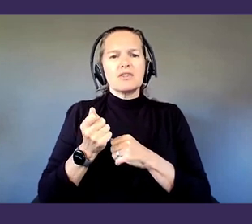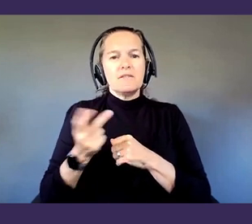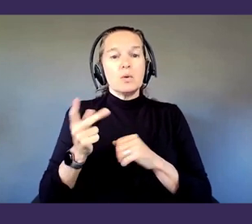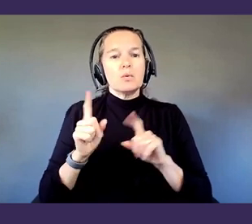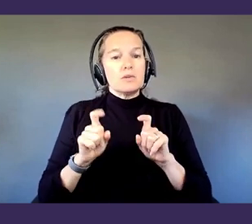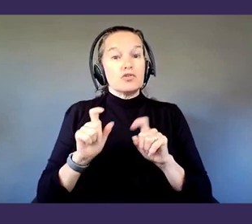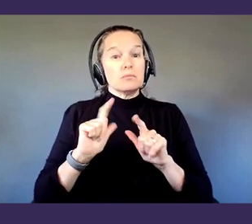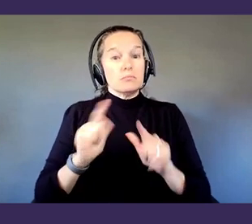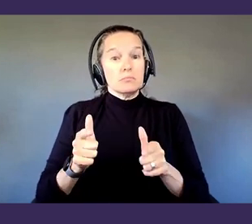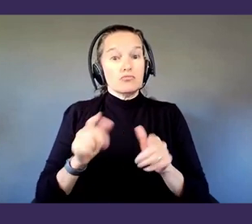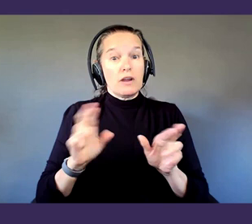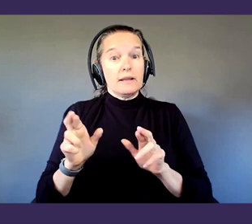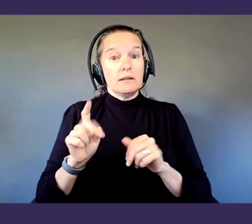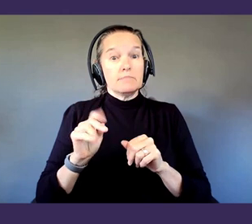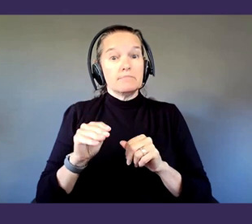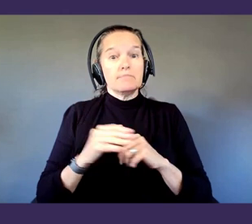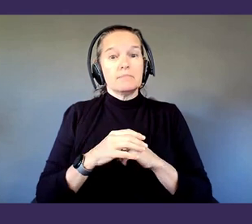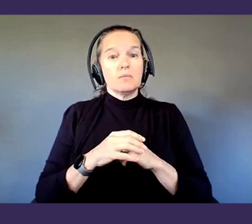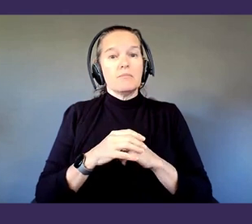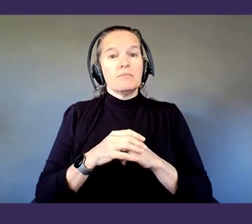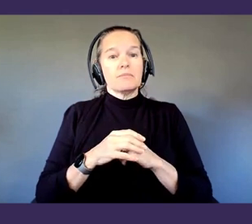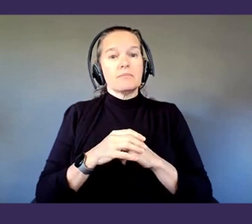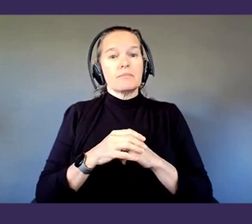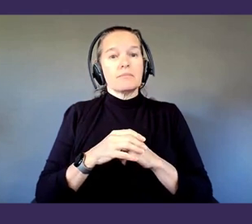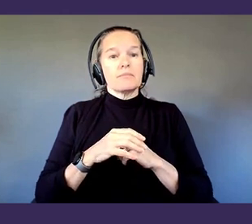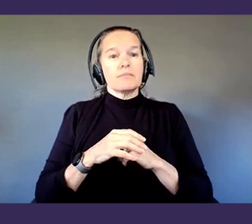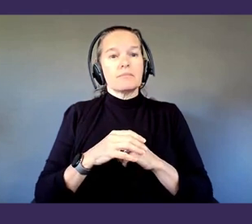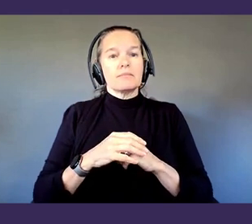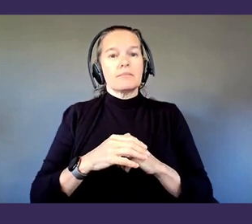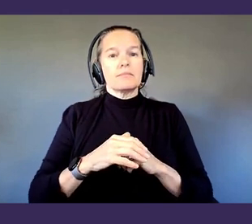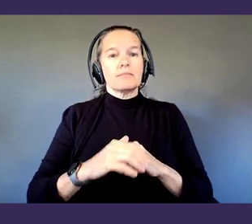how do you determine if SDM is right for you